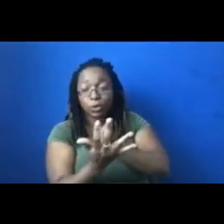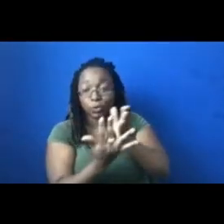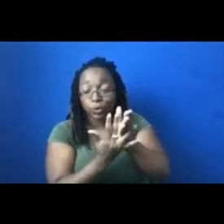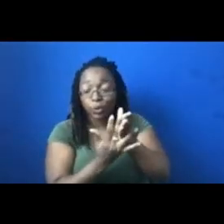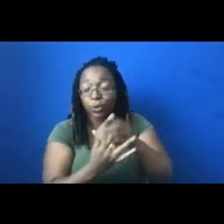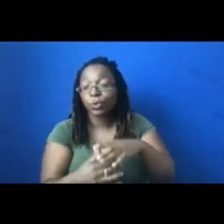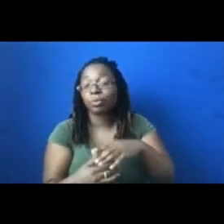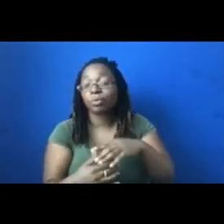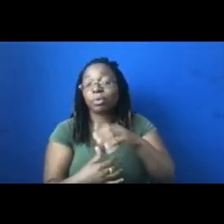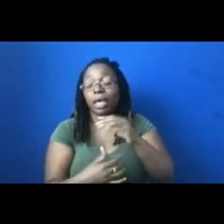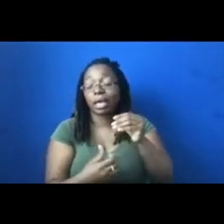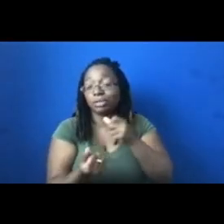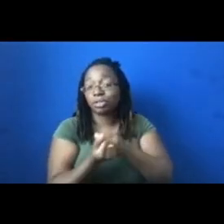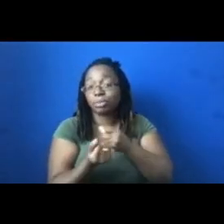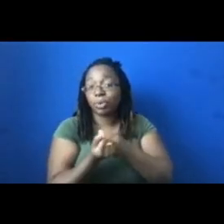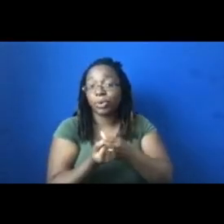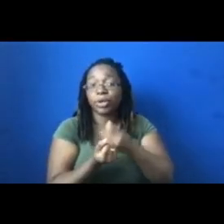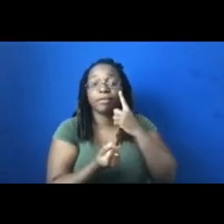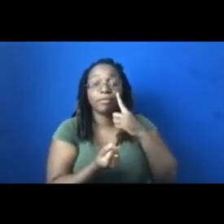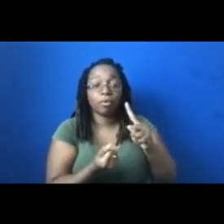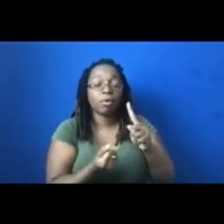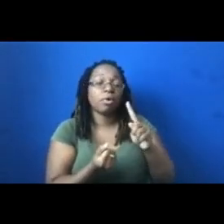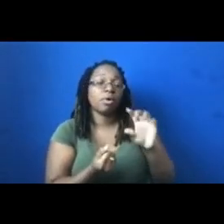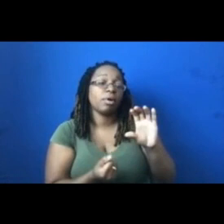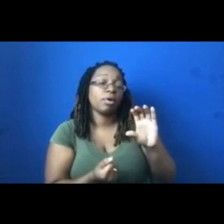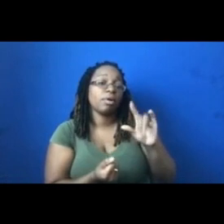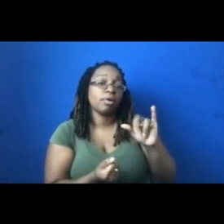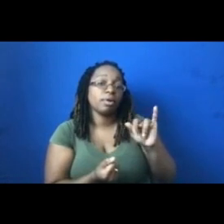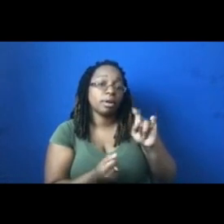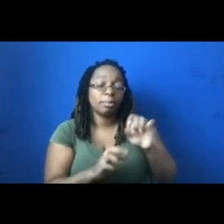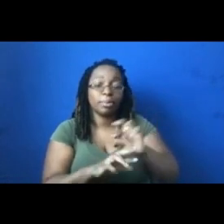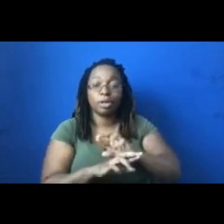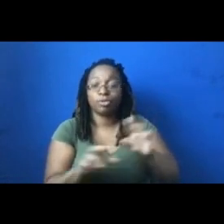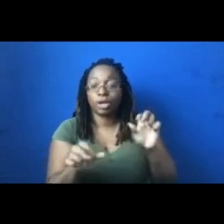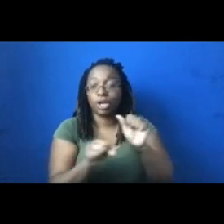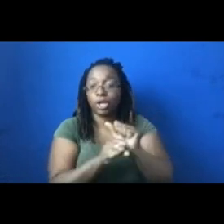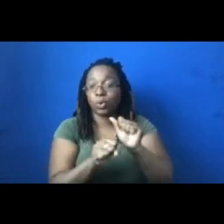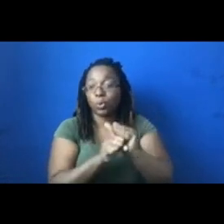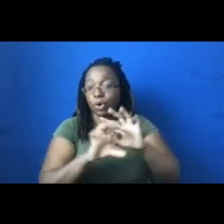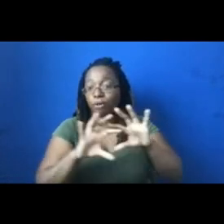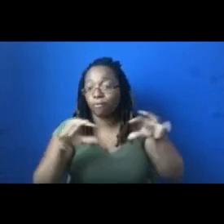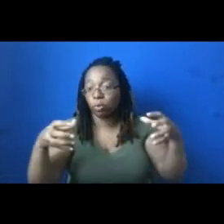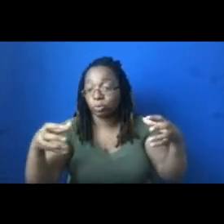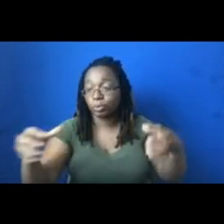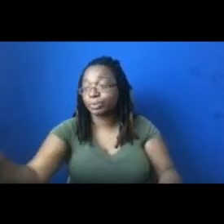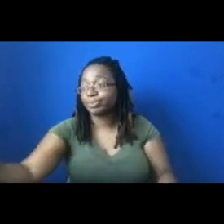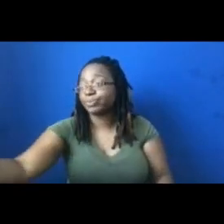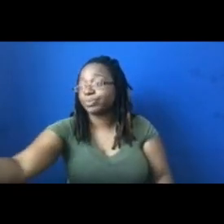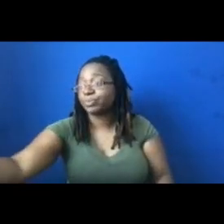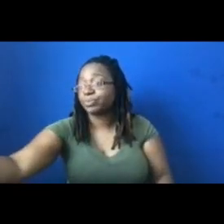the climate ready workforce. I want to remind everyone of one